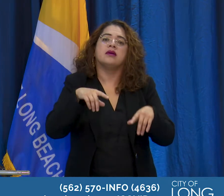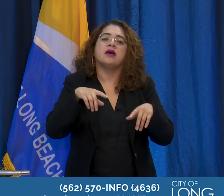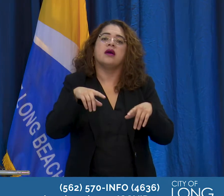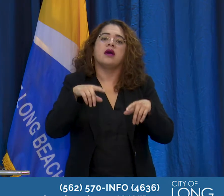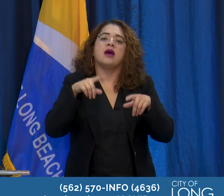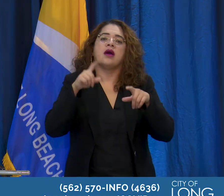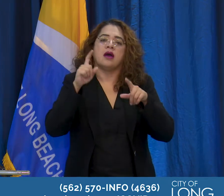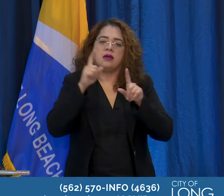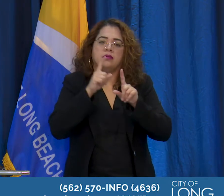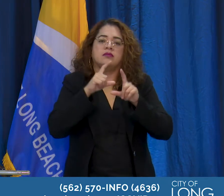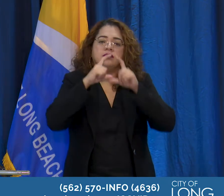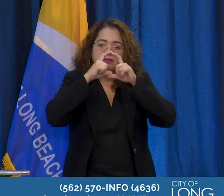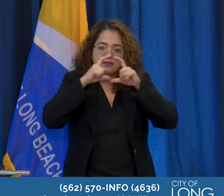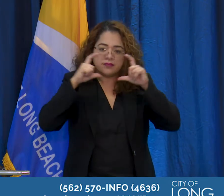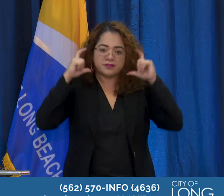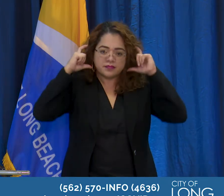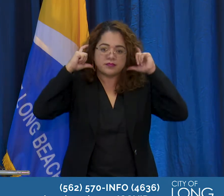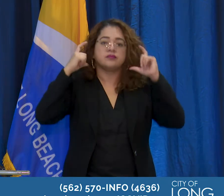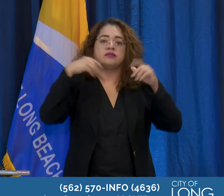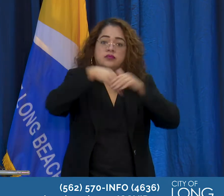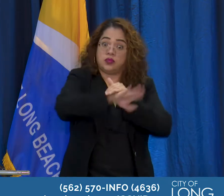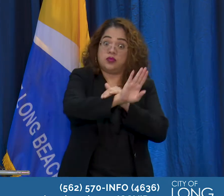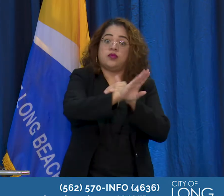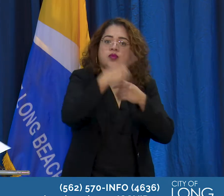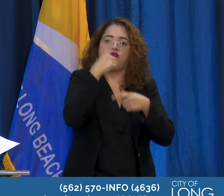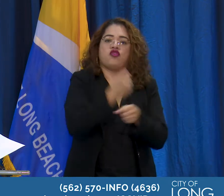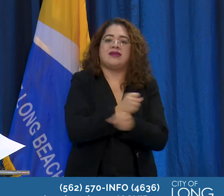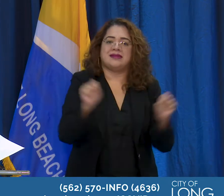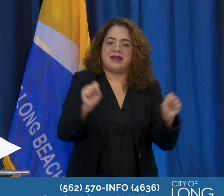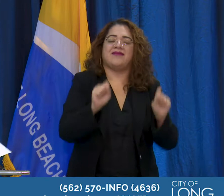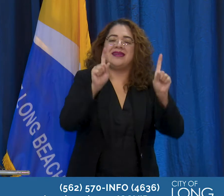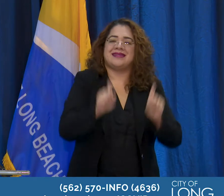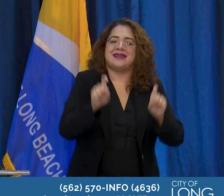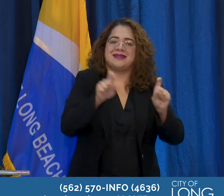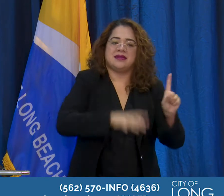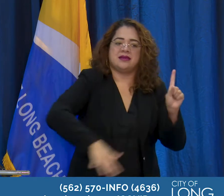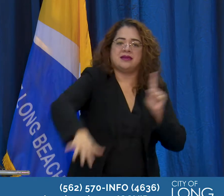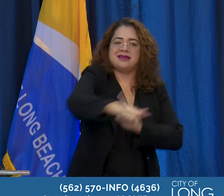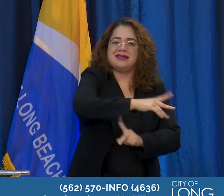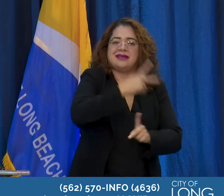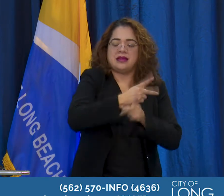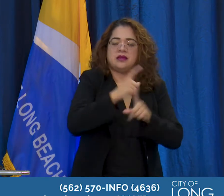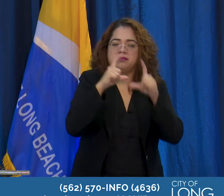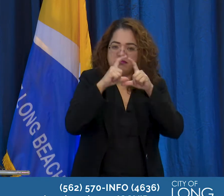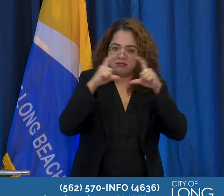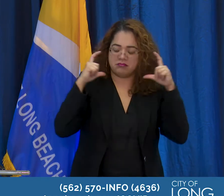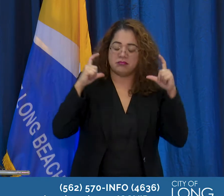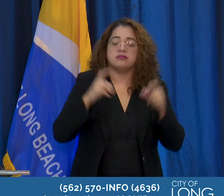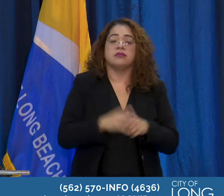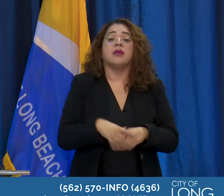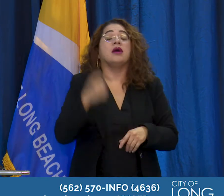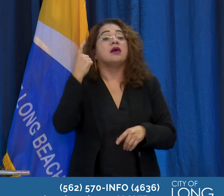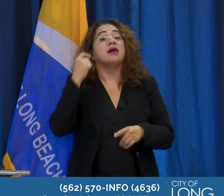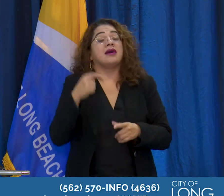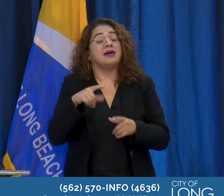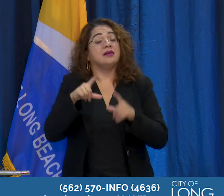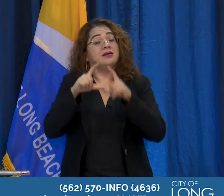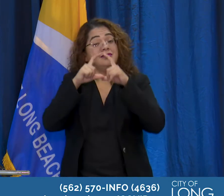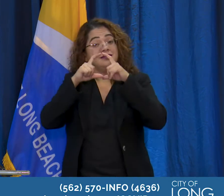So, to go over other reasons to wear face coverings, a growing body of evidence suggests